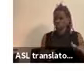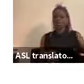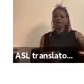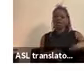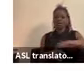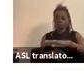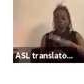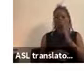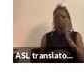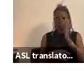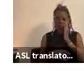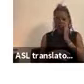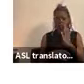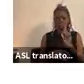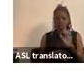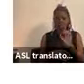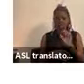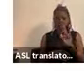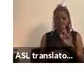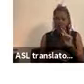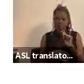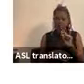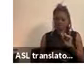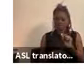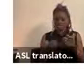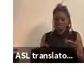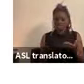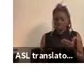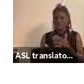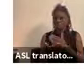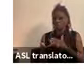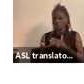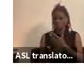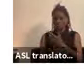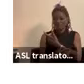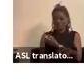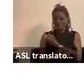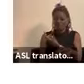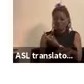So vaccinated people may become infected with this widespread transmission.